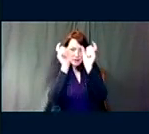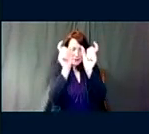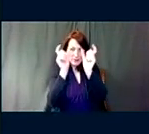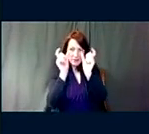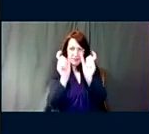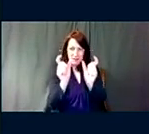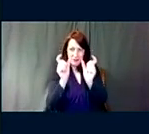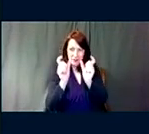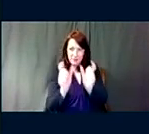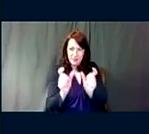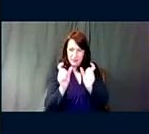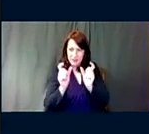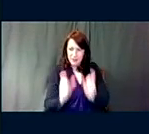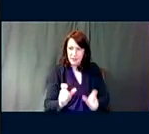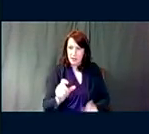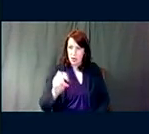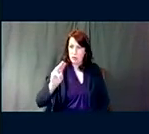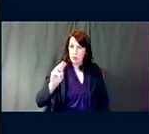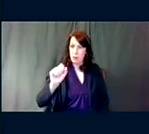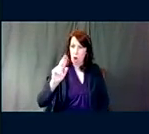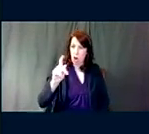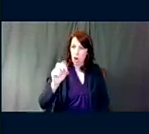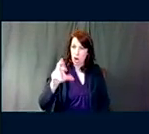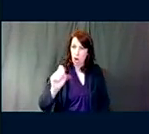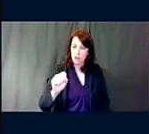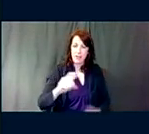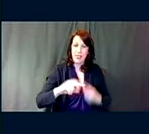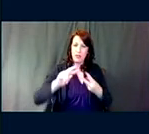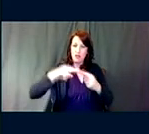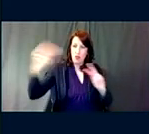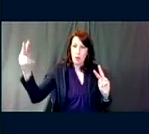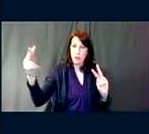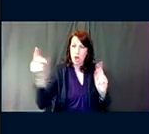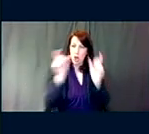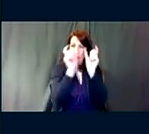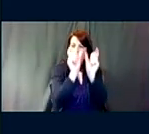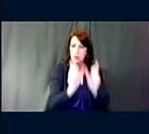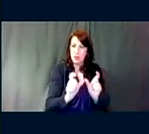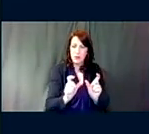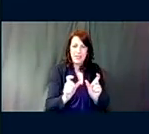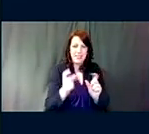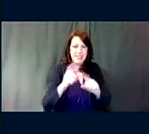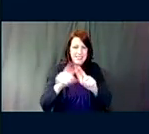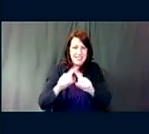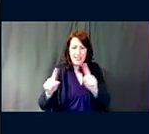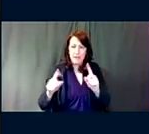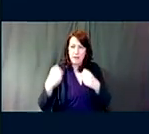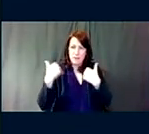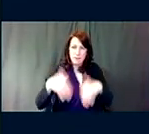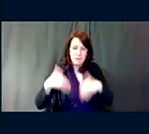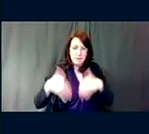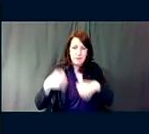CHROMOSOMES AND LOOK AT THE RICH MOSAIC OF ANCESTRY AND THEN ALSO SAY SOMETHING ABOUT DIFFERENT